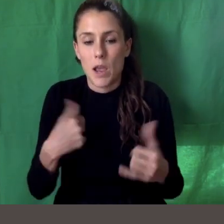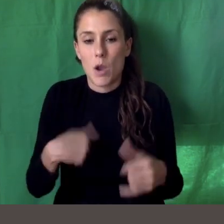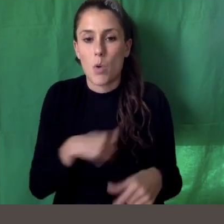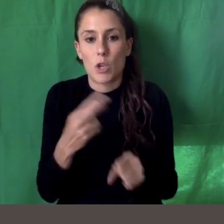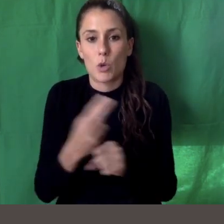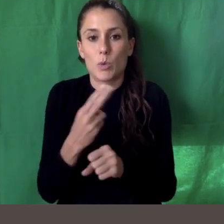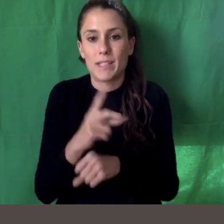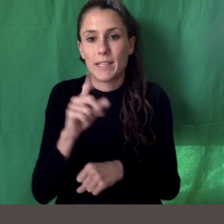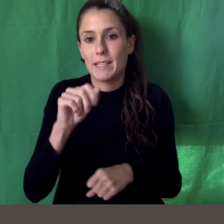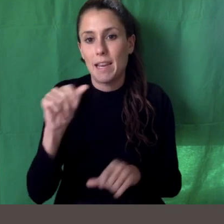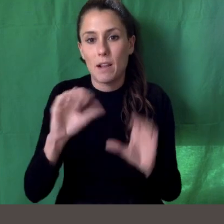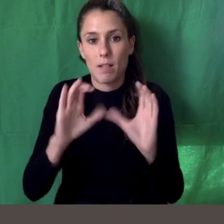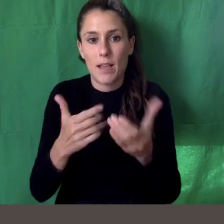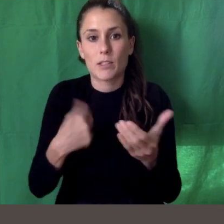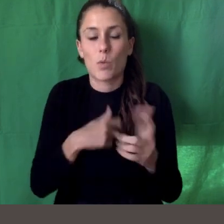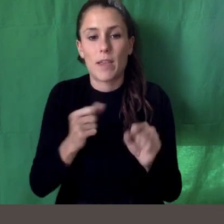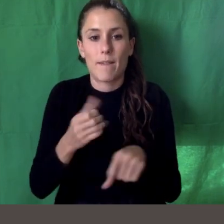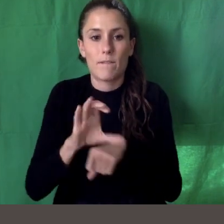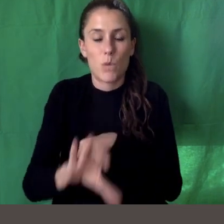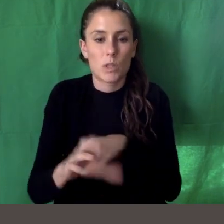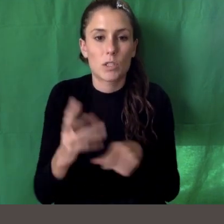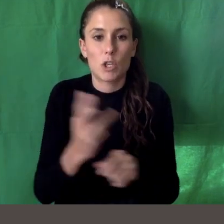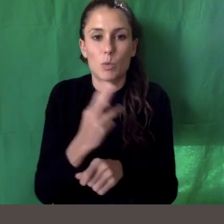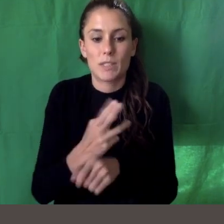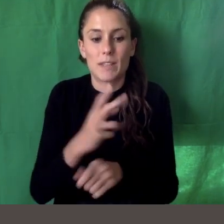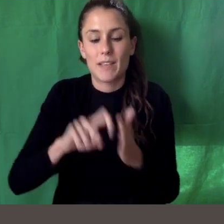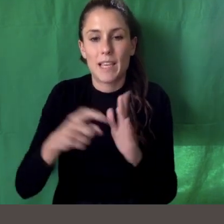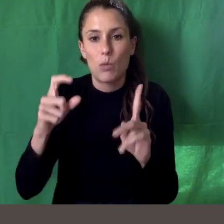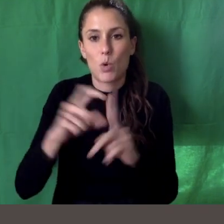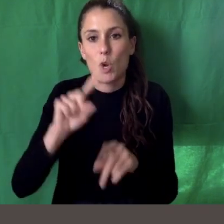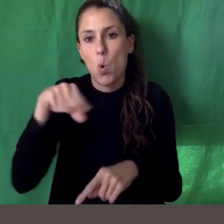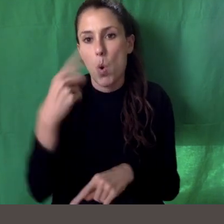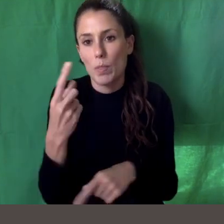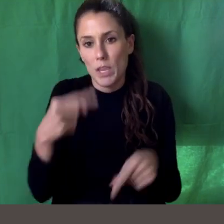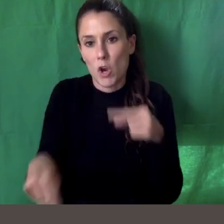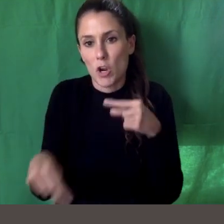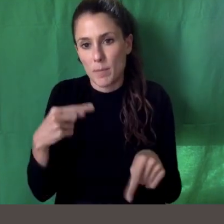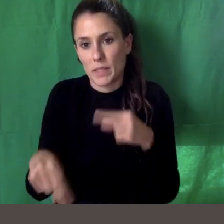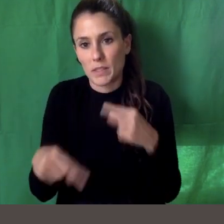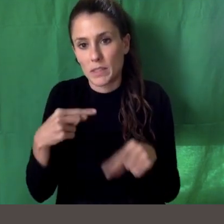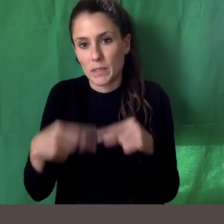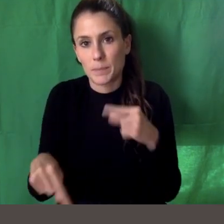and now that we're using data classes we can also force the use of keyword only arguments